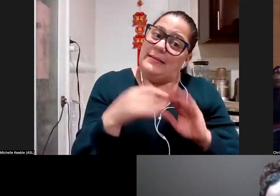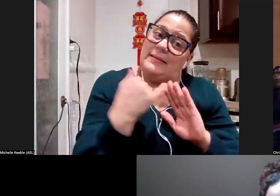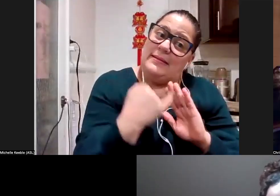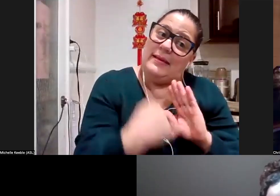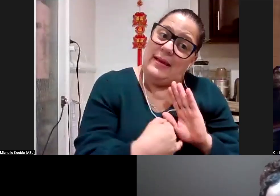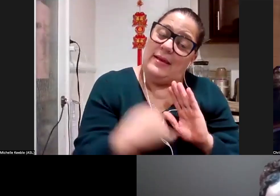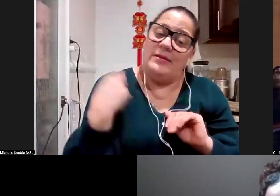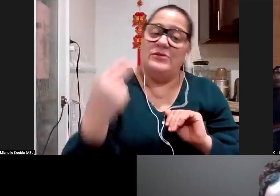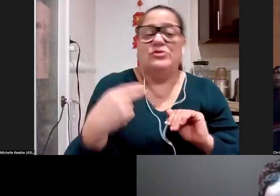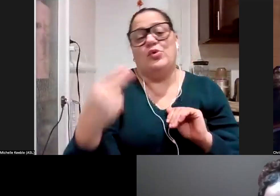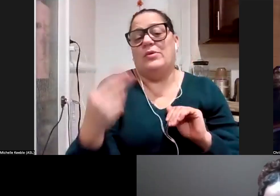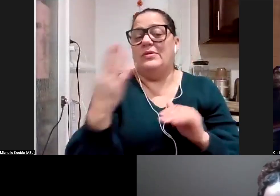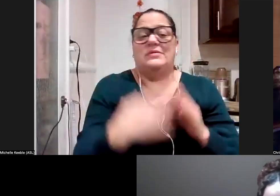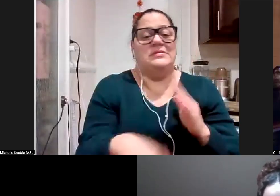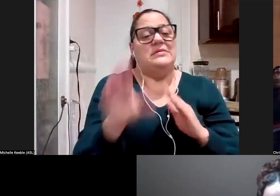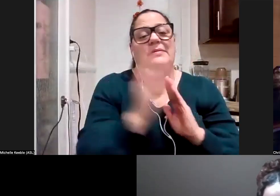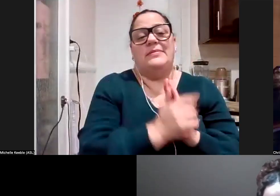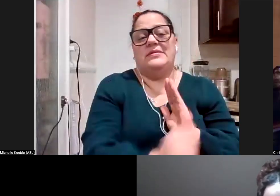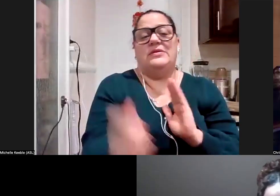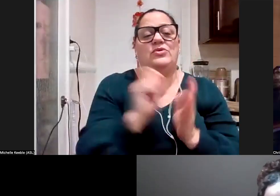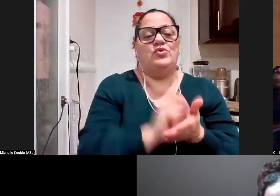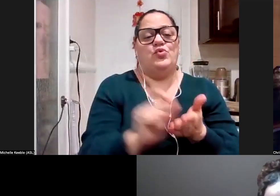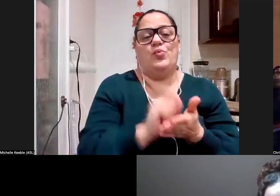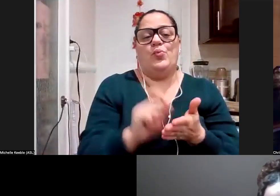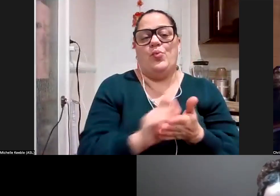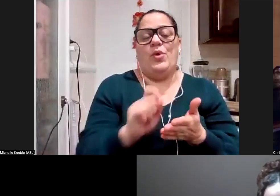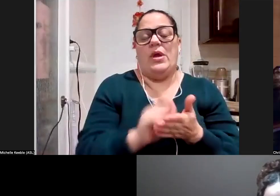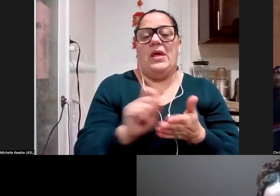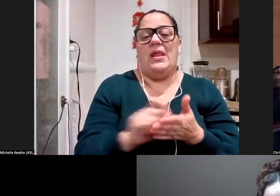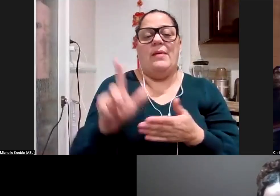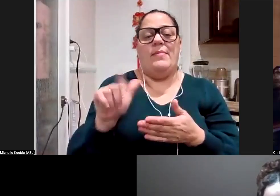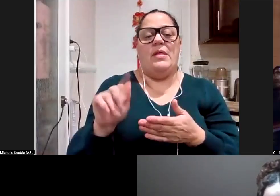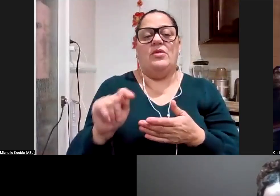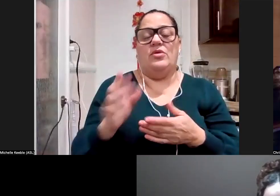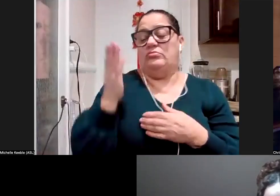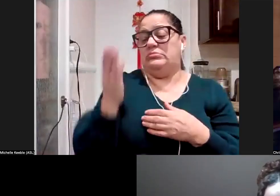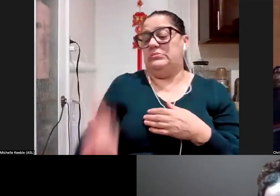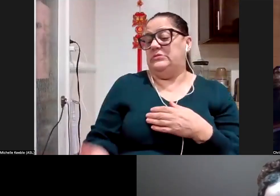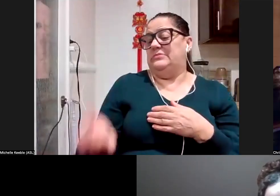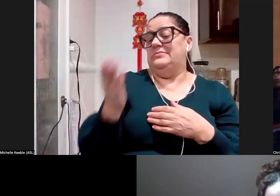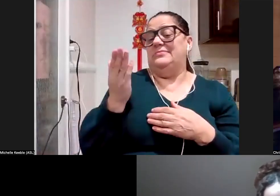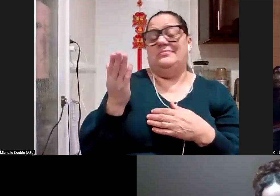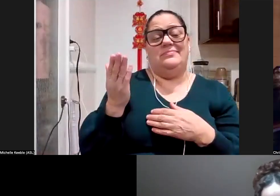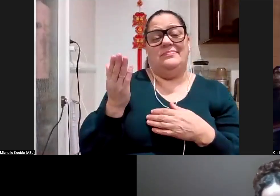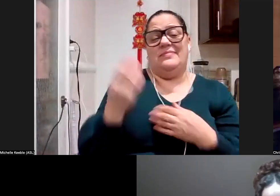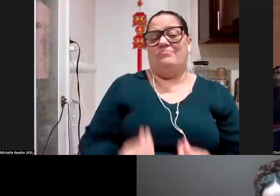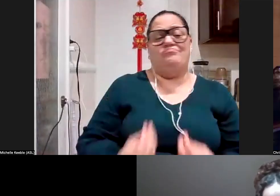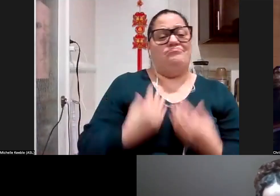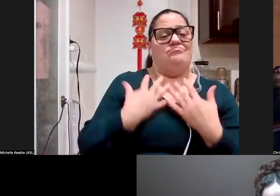of some significance to write about Lois. I mean Lois was uh an inspiring artist. But that's